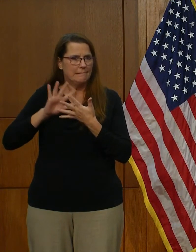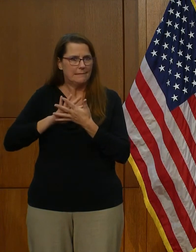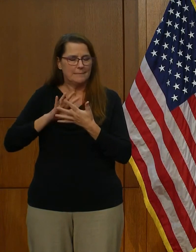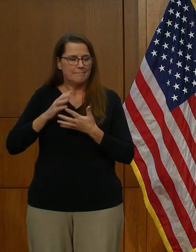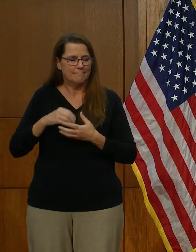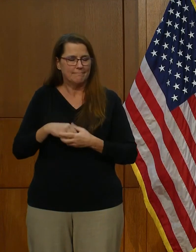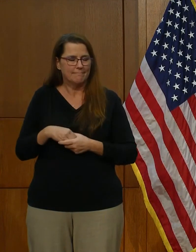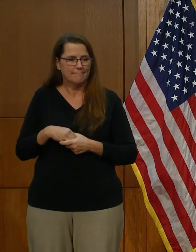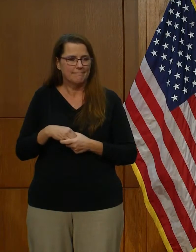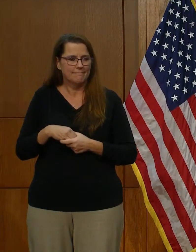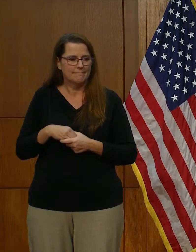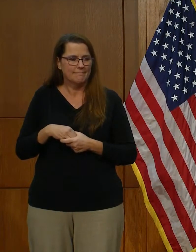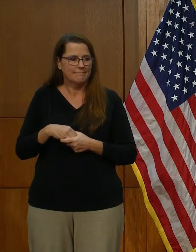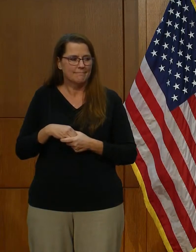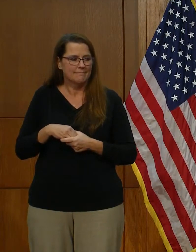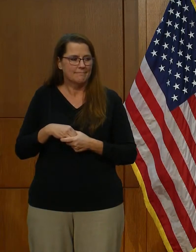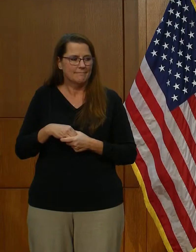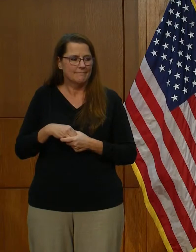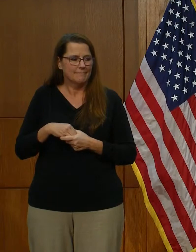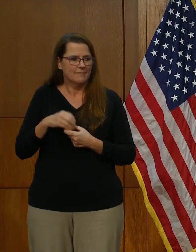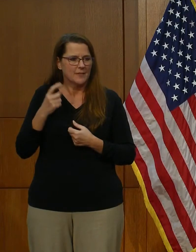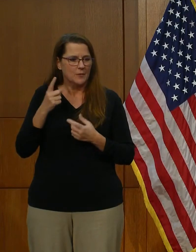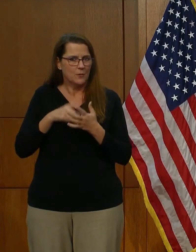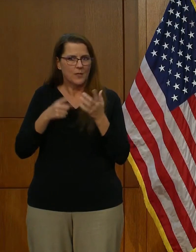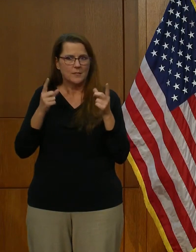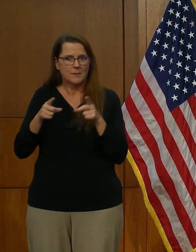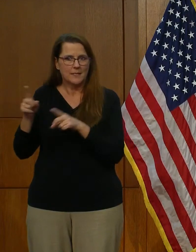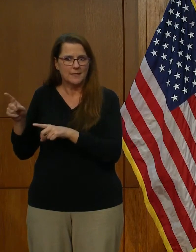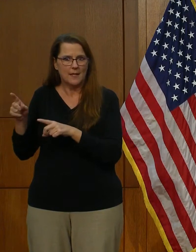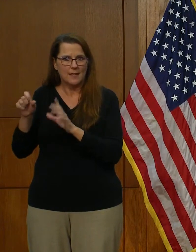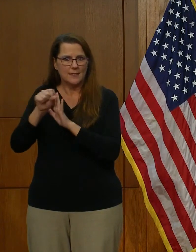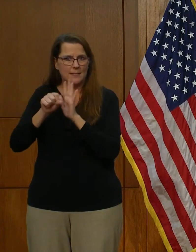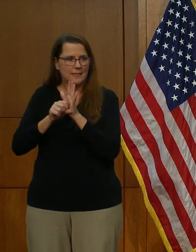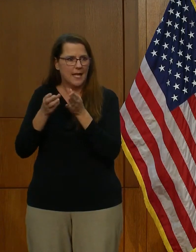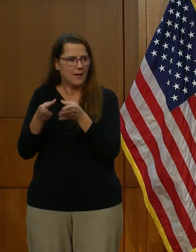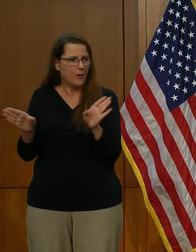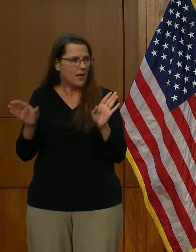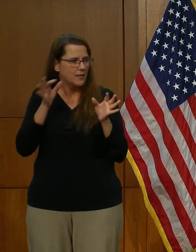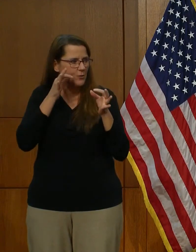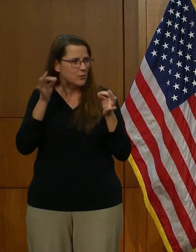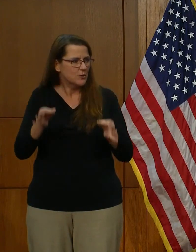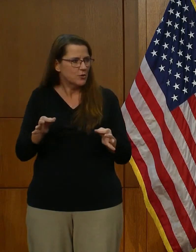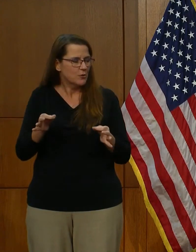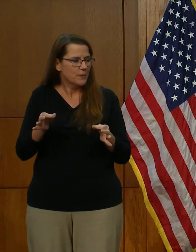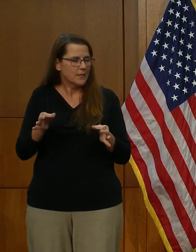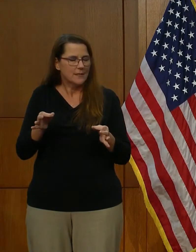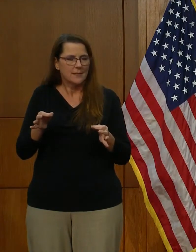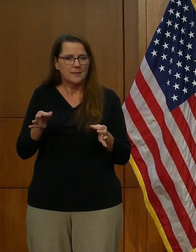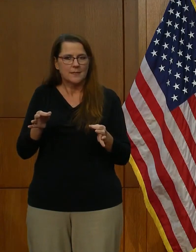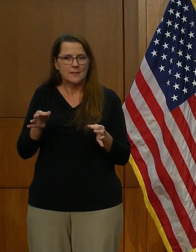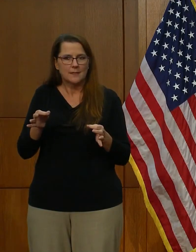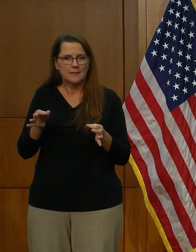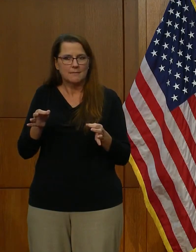ZOO. WE'RE SEEING IT HERE. BUT GENOMIC SEQUENCE TAKE IS BEING